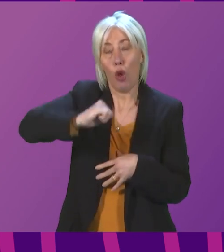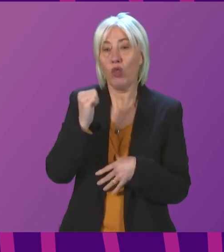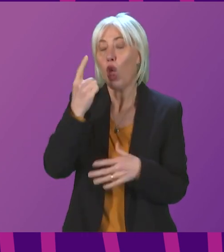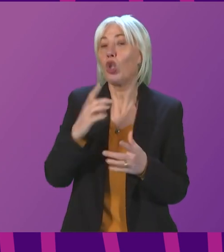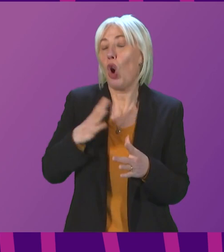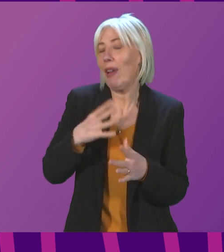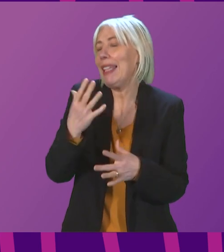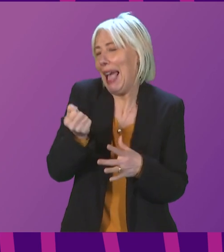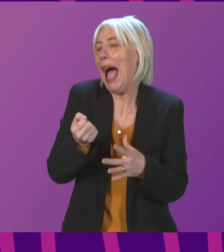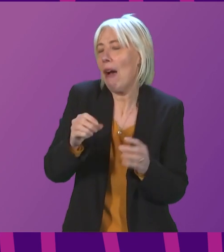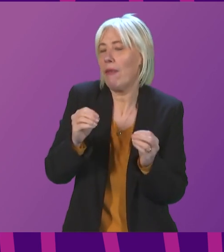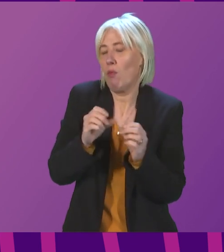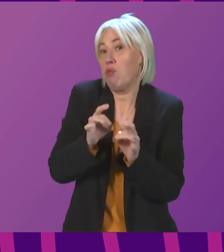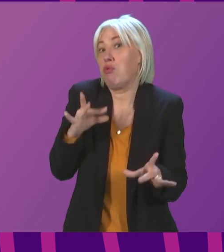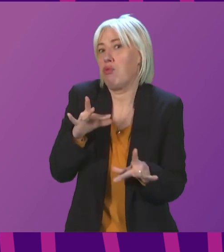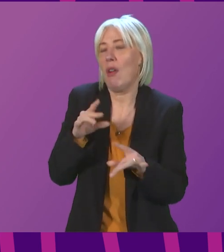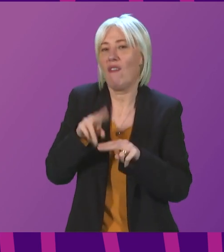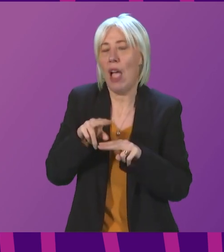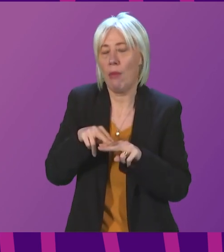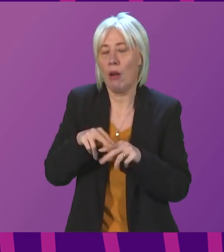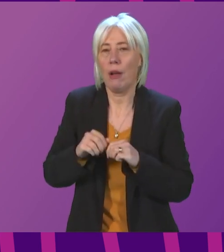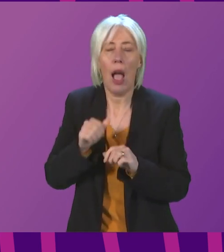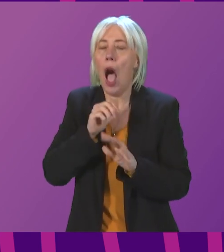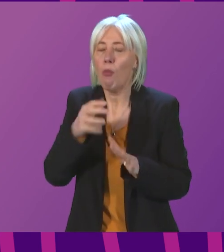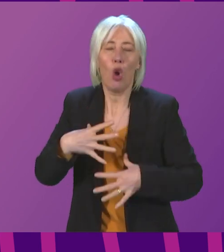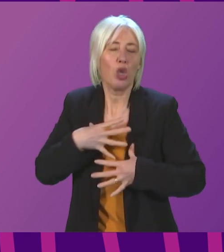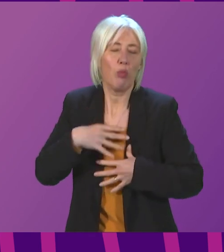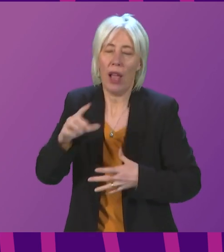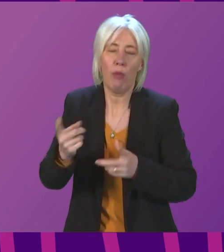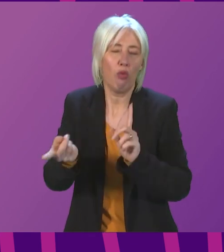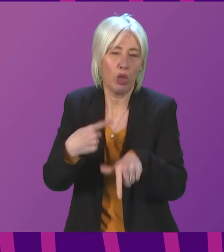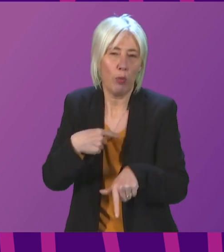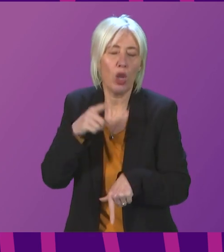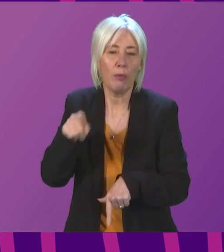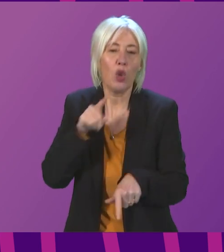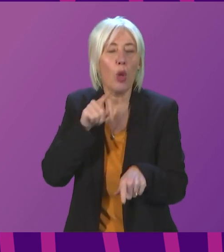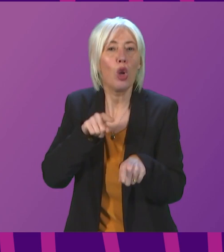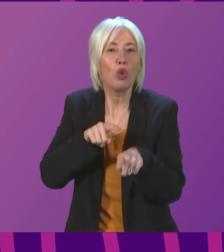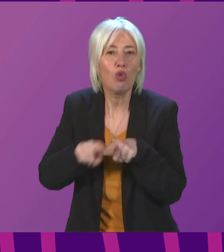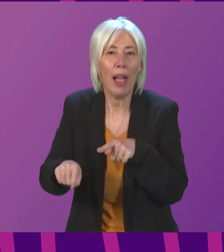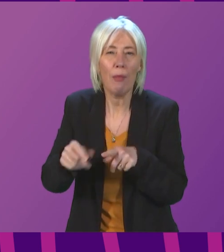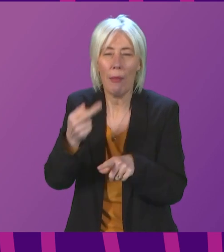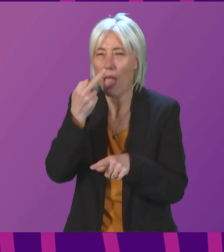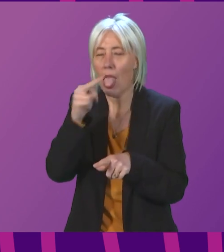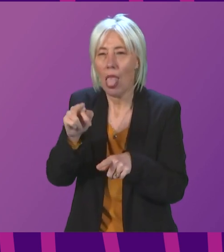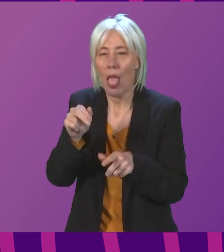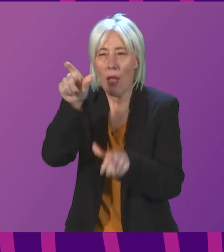I am not surprised by the First Minister’s response. She will no doubt continue to try to fool the public into believing that the roll-out